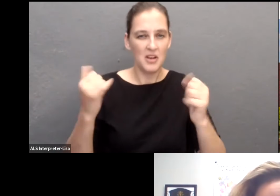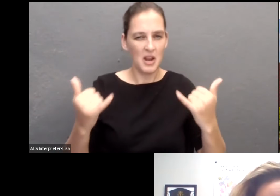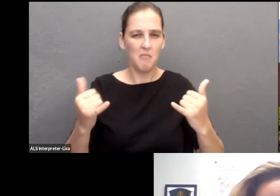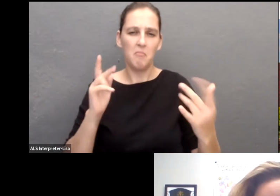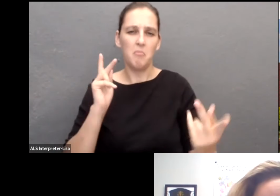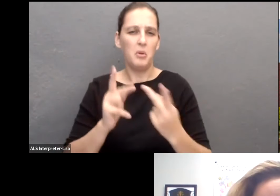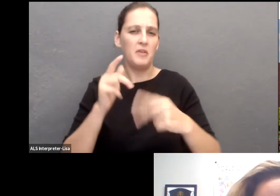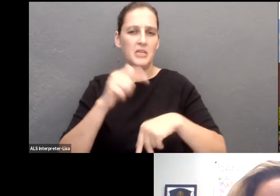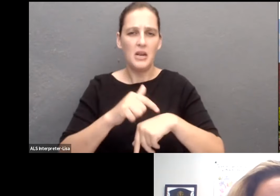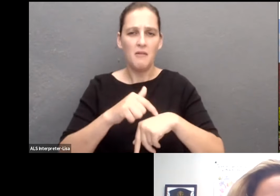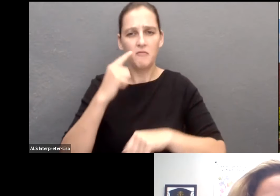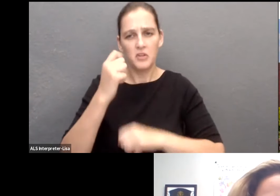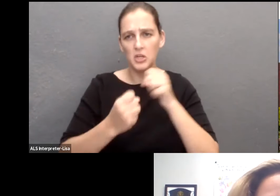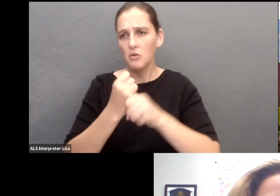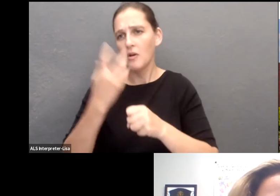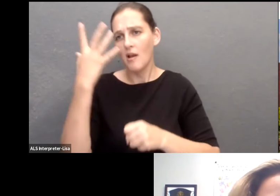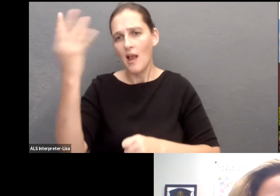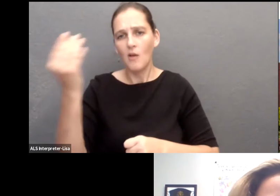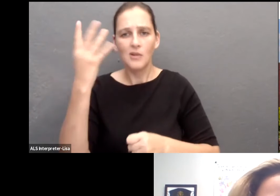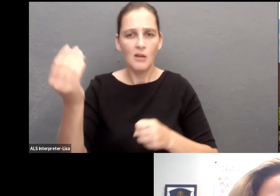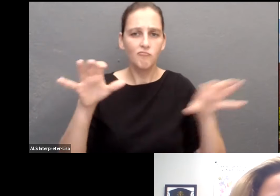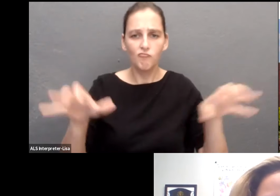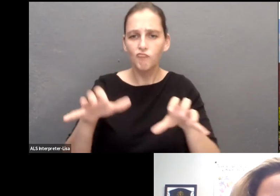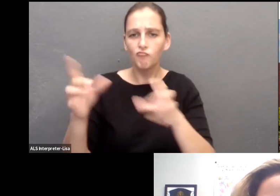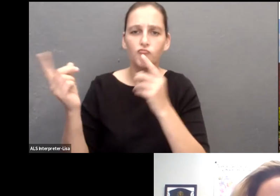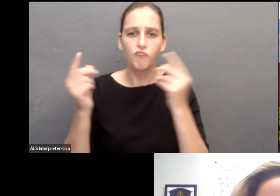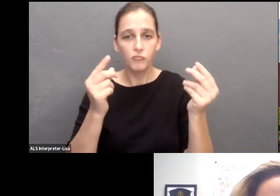be doing outdoor things. And just you know if they're going to a birthday